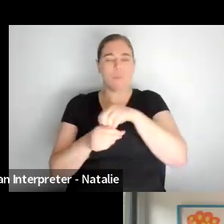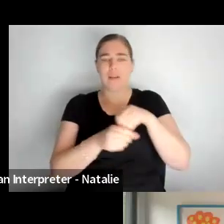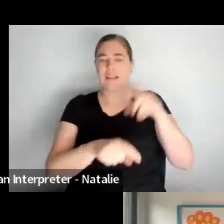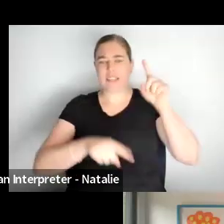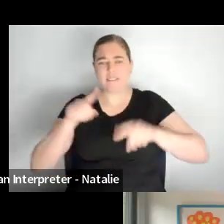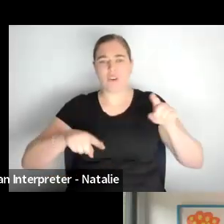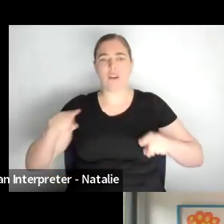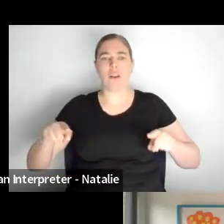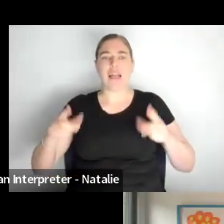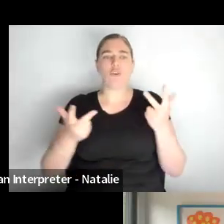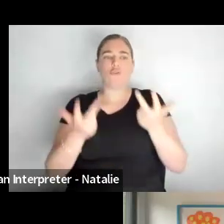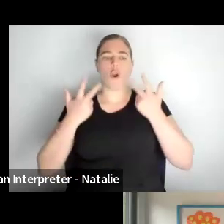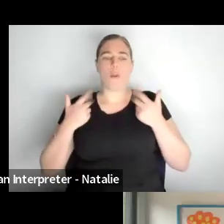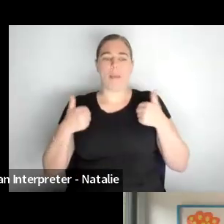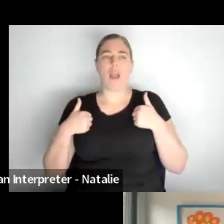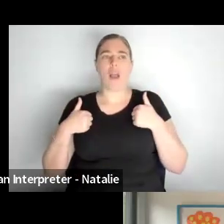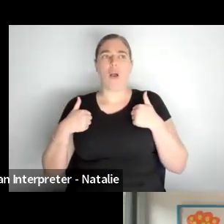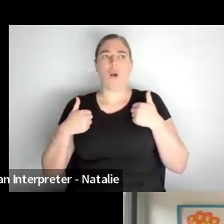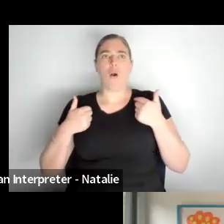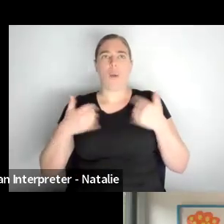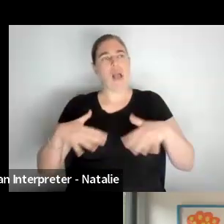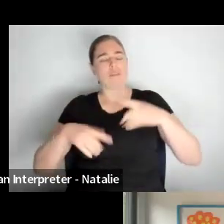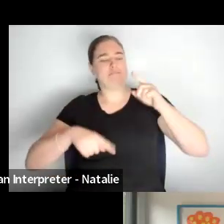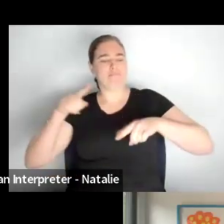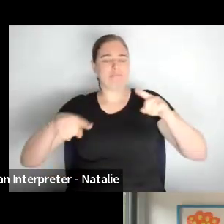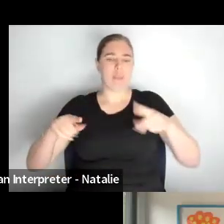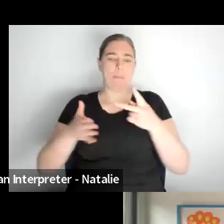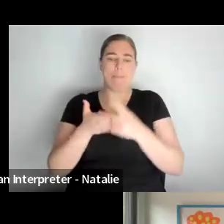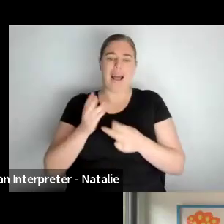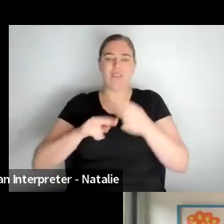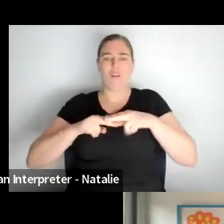yeah, showed me that the different facets of myself apply in different ways in different